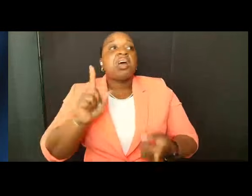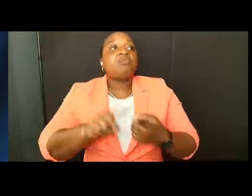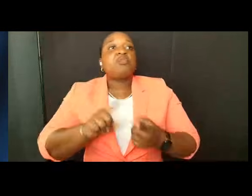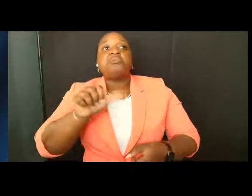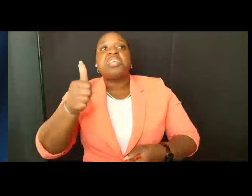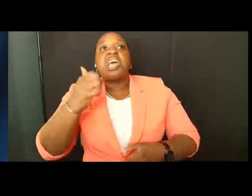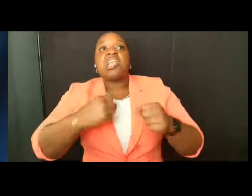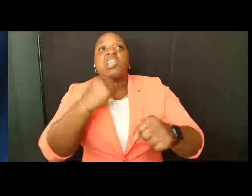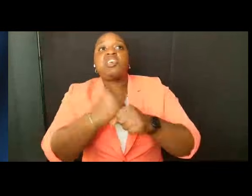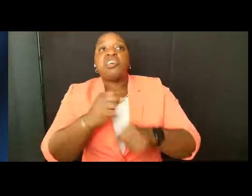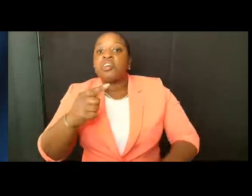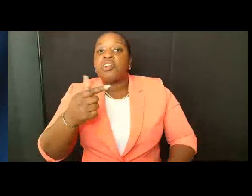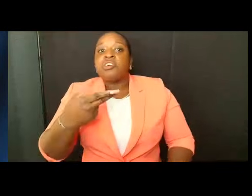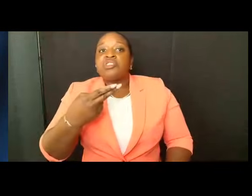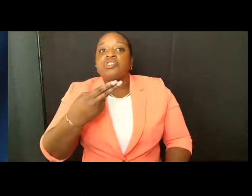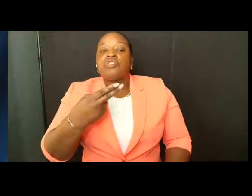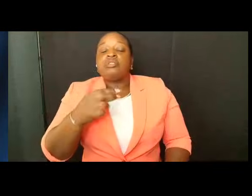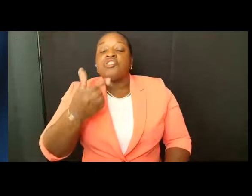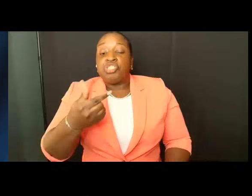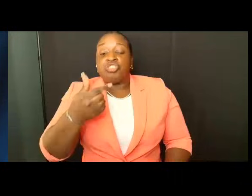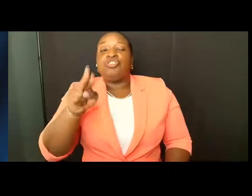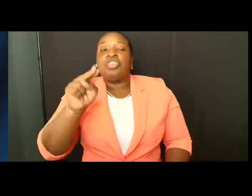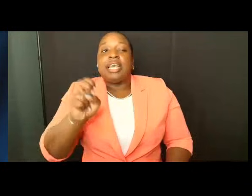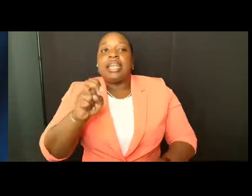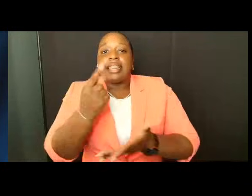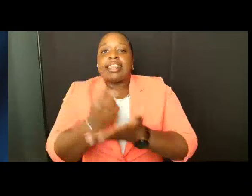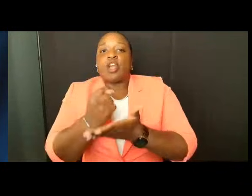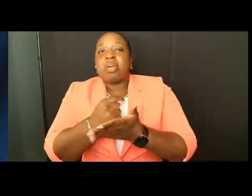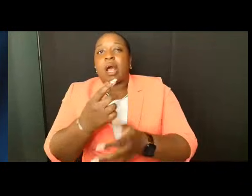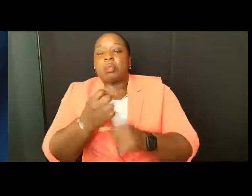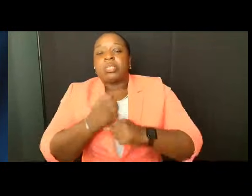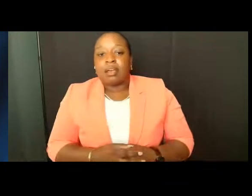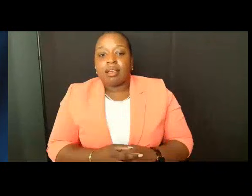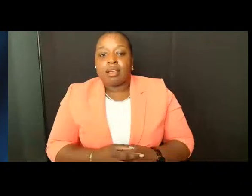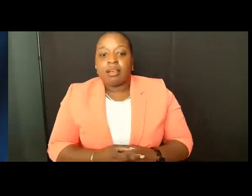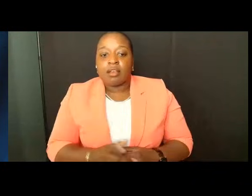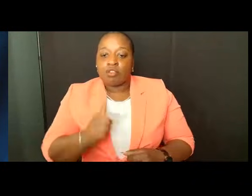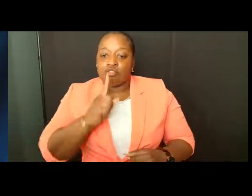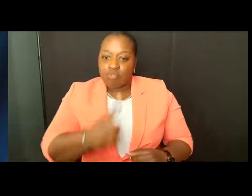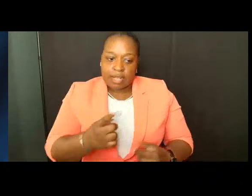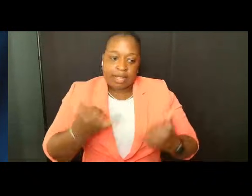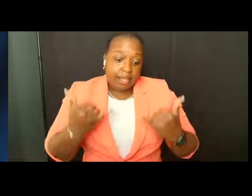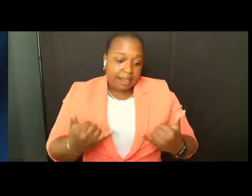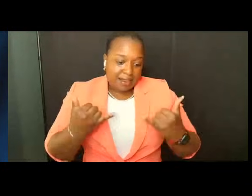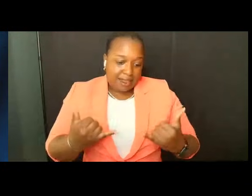Switching to the second part of the conversation, I can hardly add to Wally Smith's words,